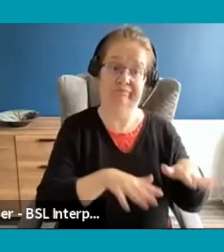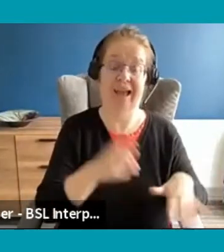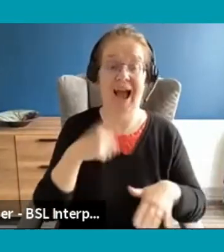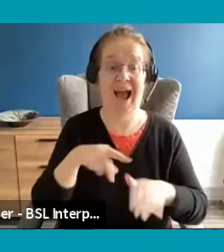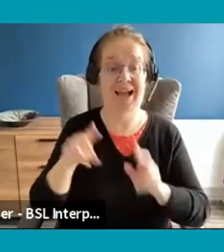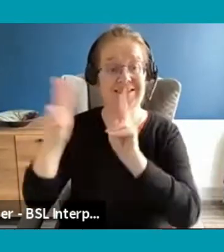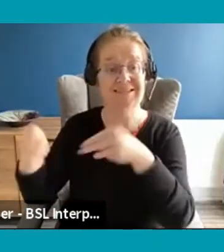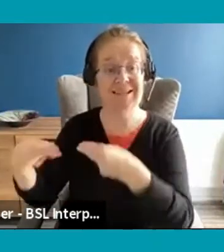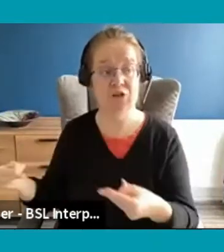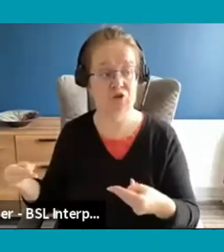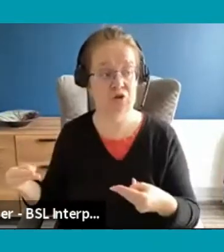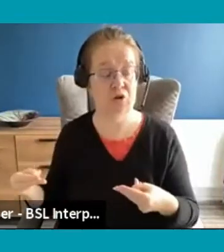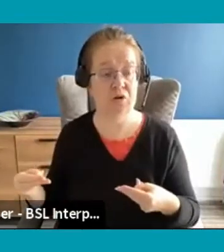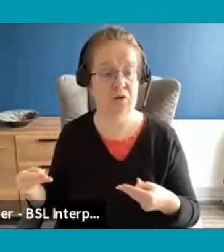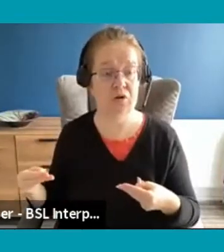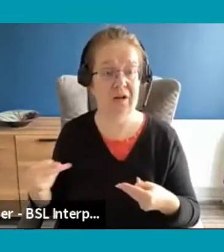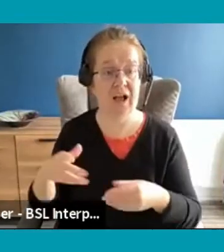That fit into that category.